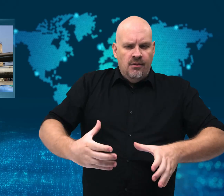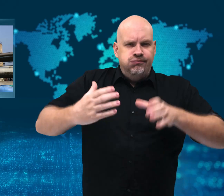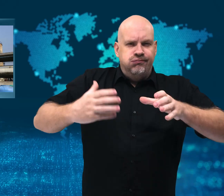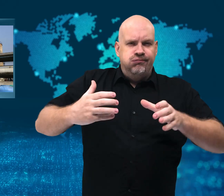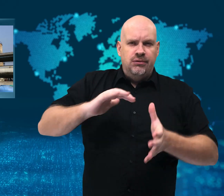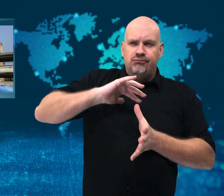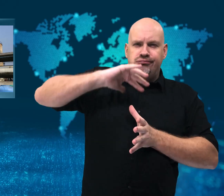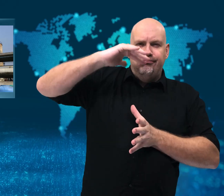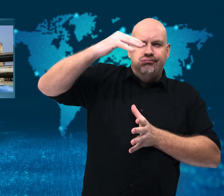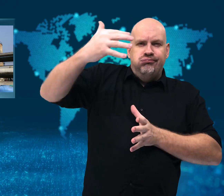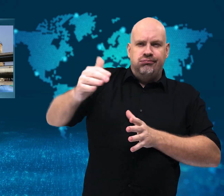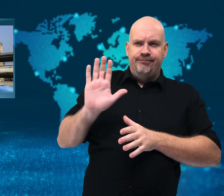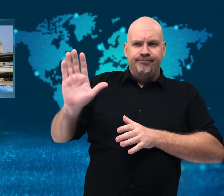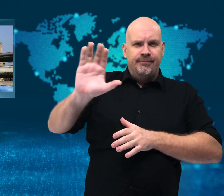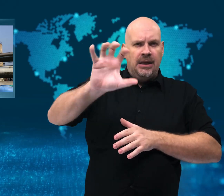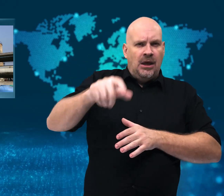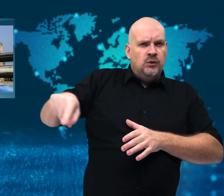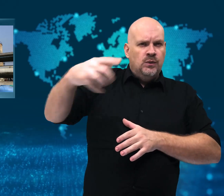If this happens,